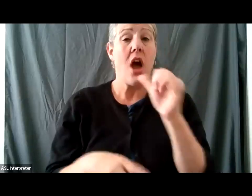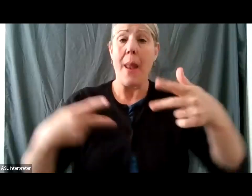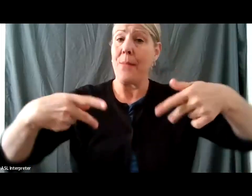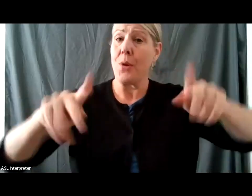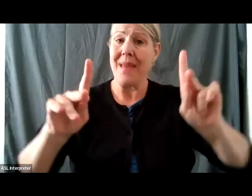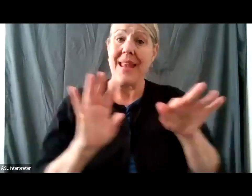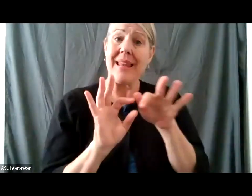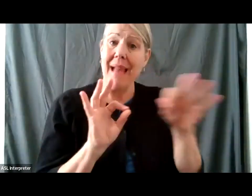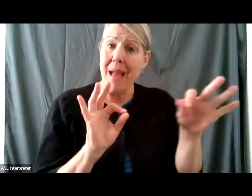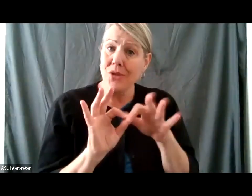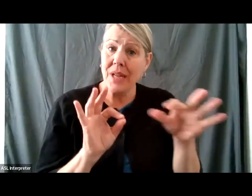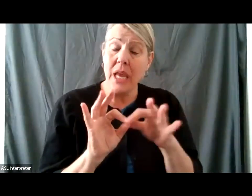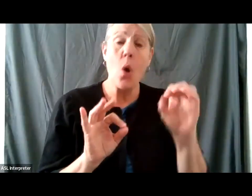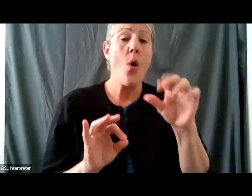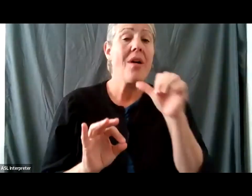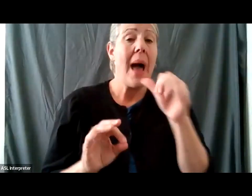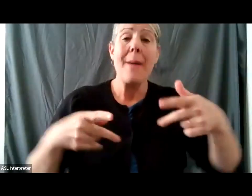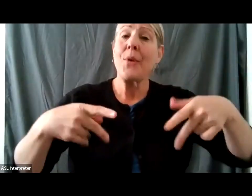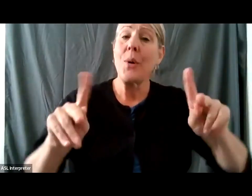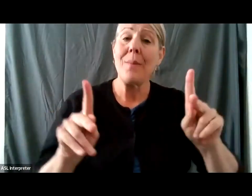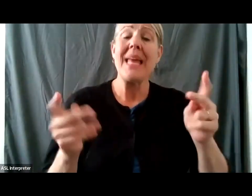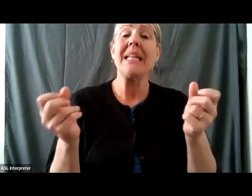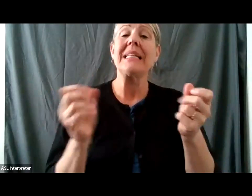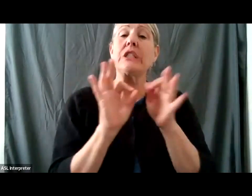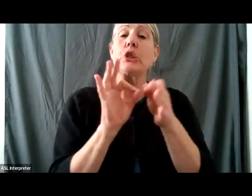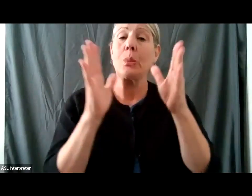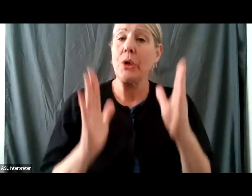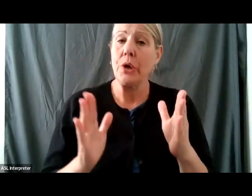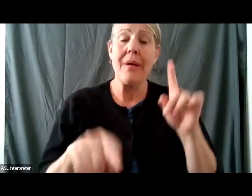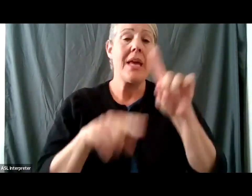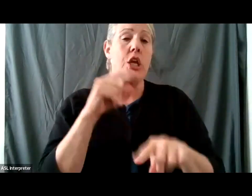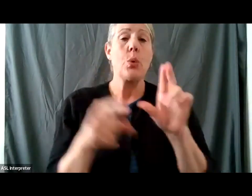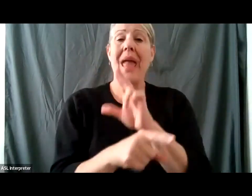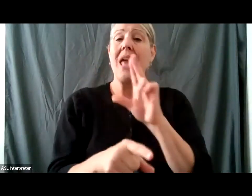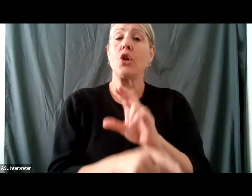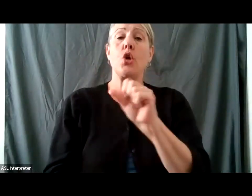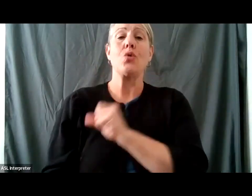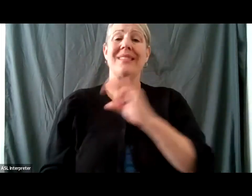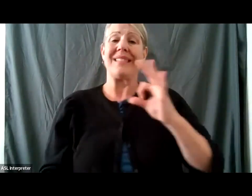You can't just use a staffed telephone line, even if it's 24 hours a day, instead of having